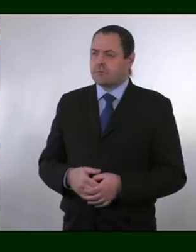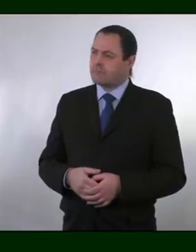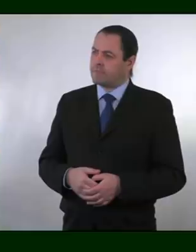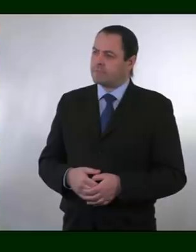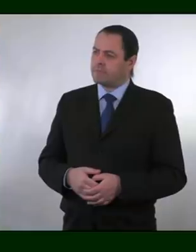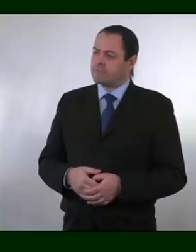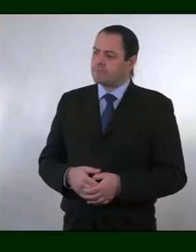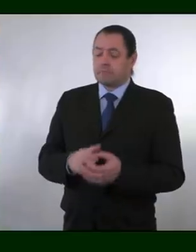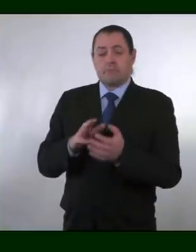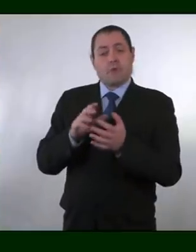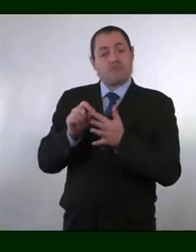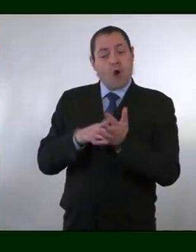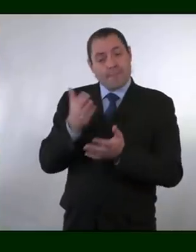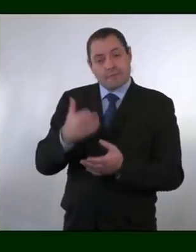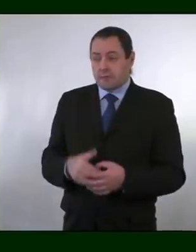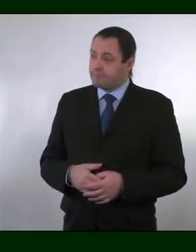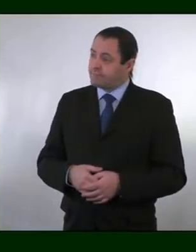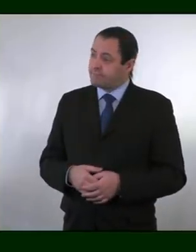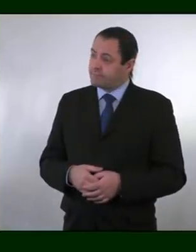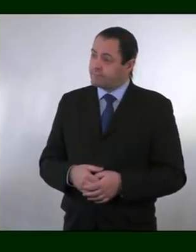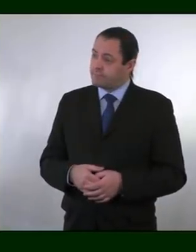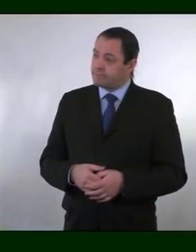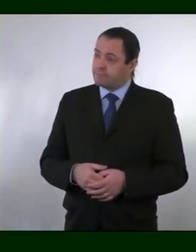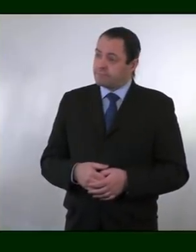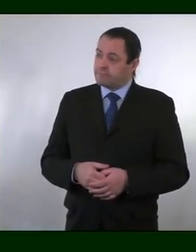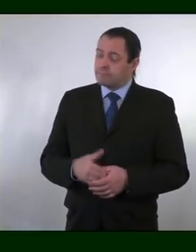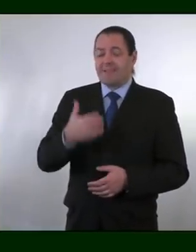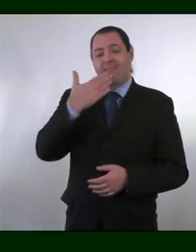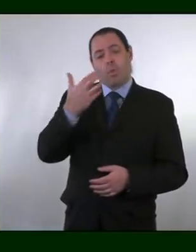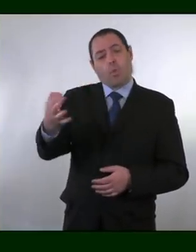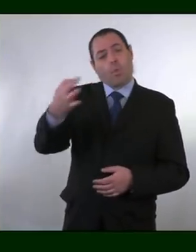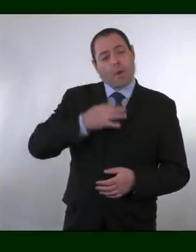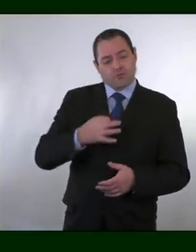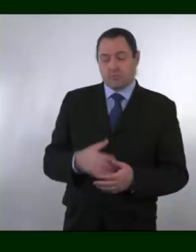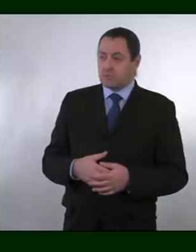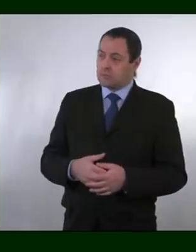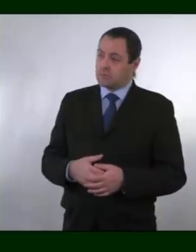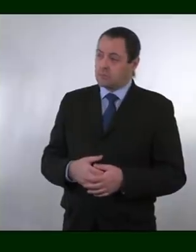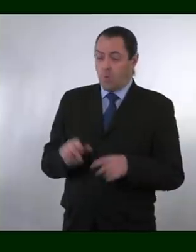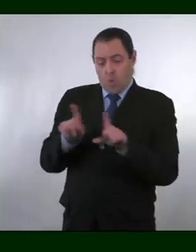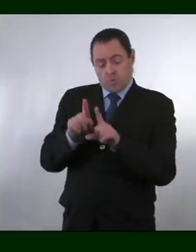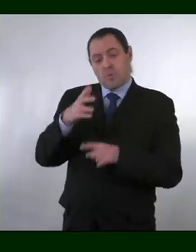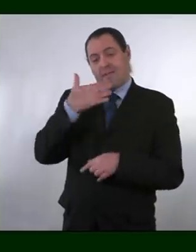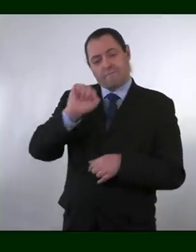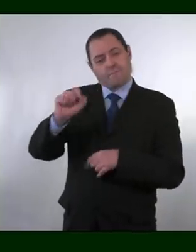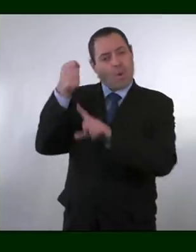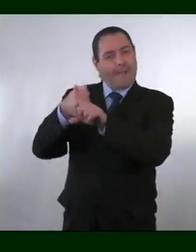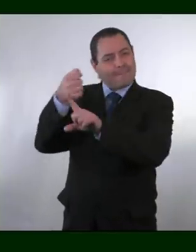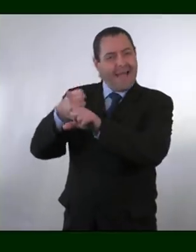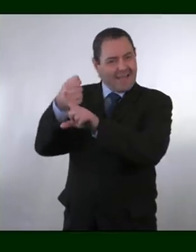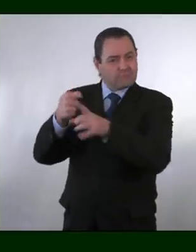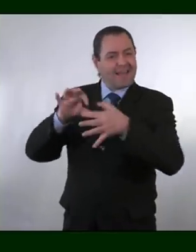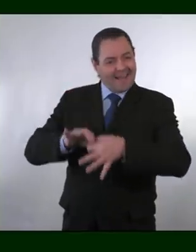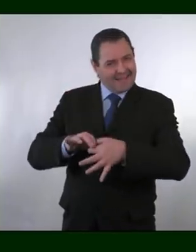I am grateful to the hon. Gentleman for the question and for his campaigning on behalf of the